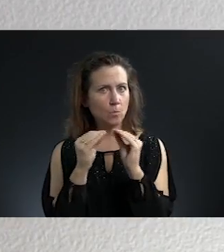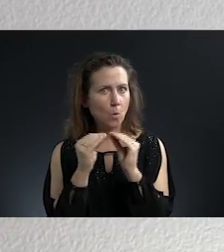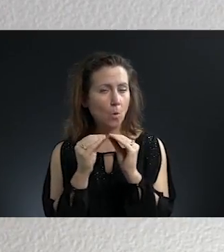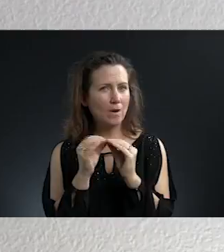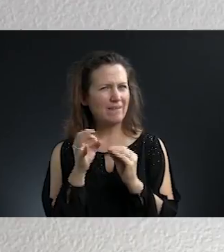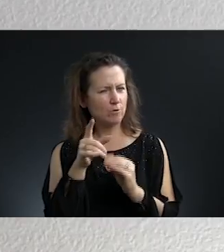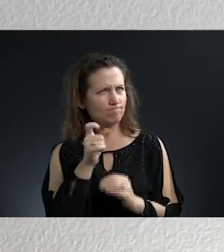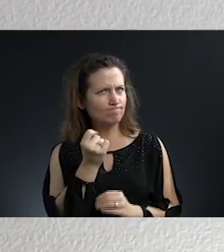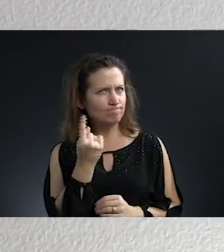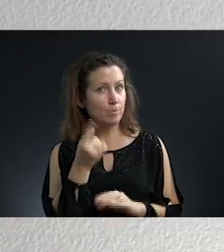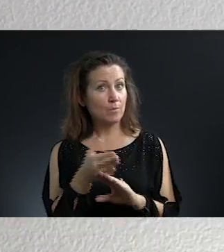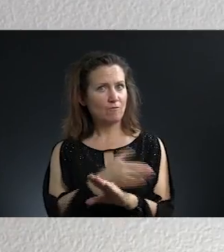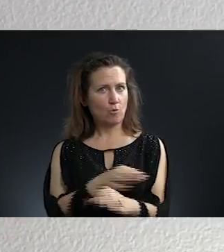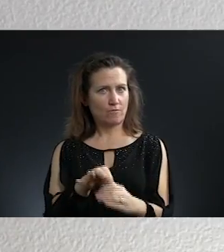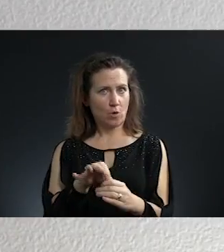The vote will [be] called